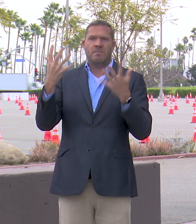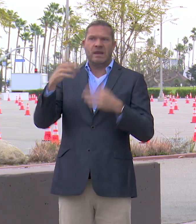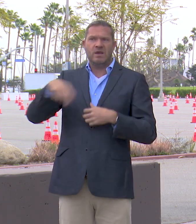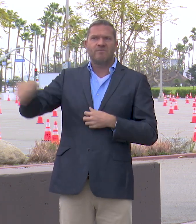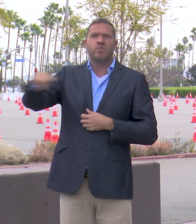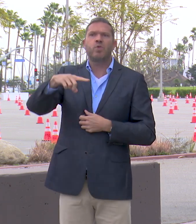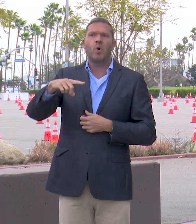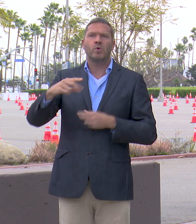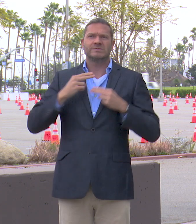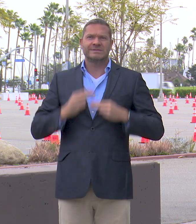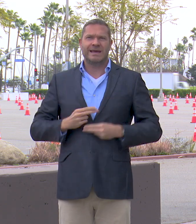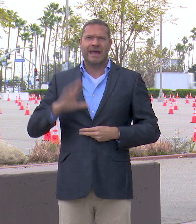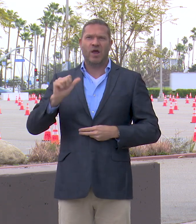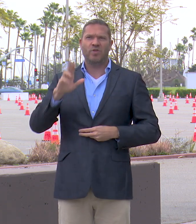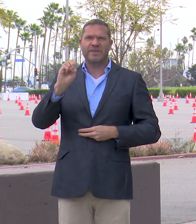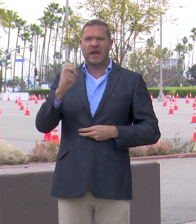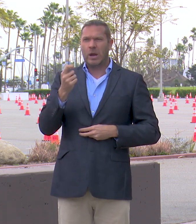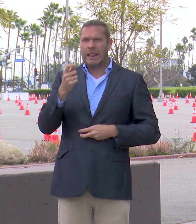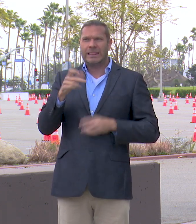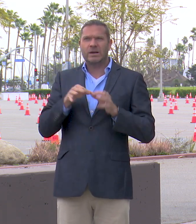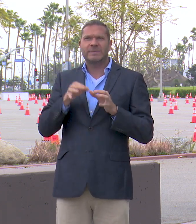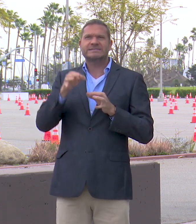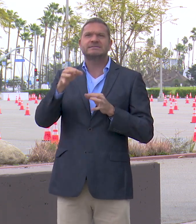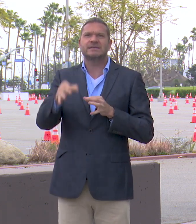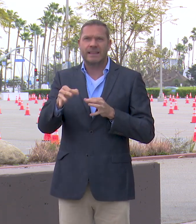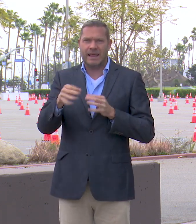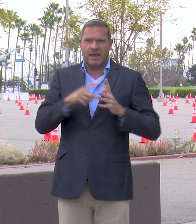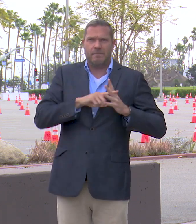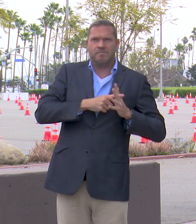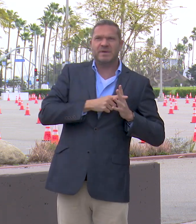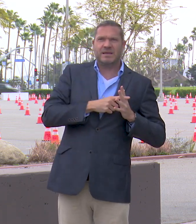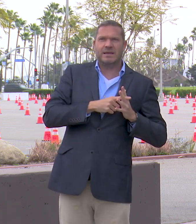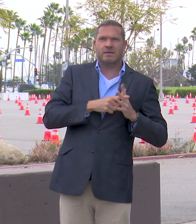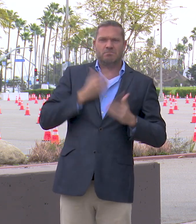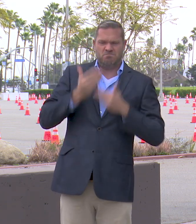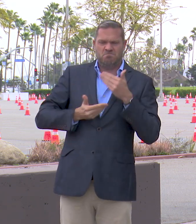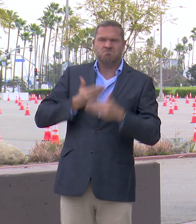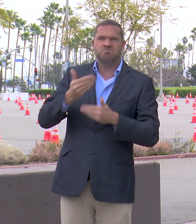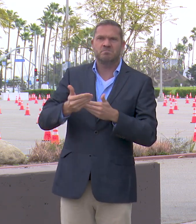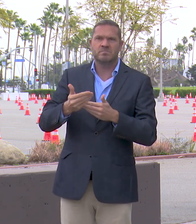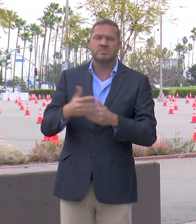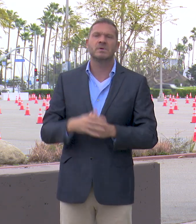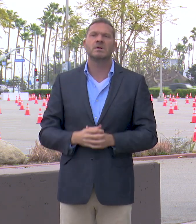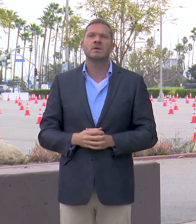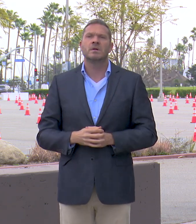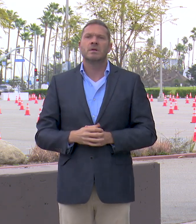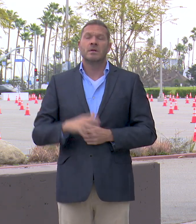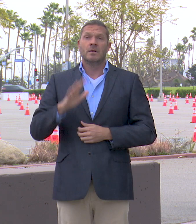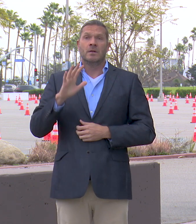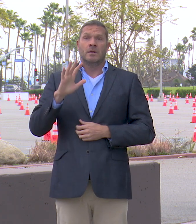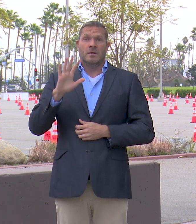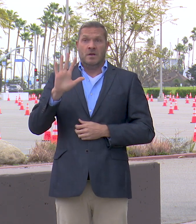a little bit delayed in the early, in the early process and so that is a really good